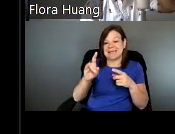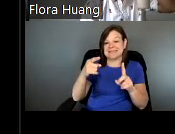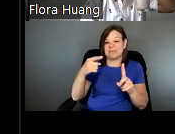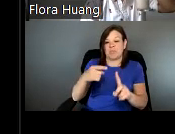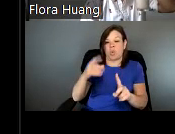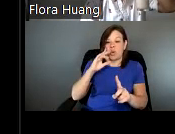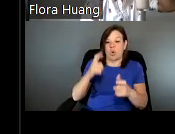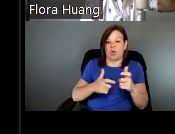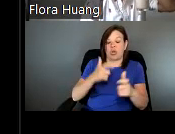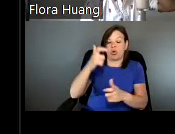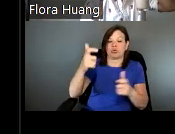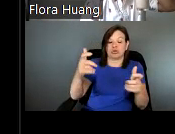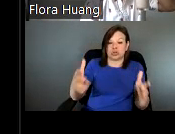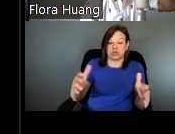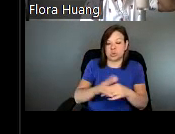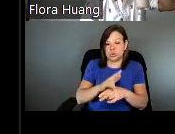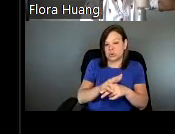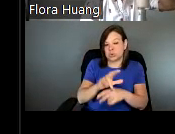You should use san serif fonts.